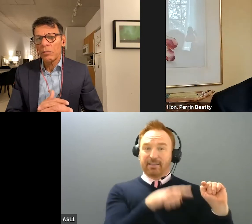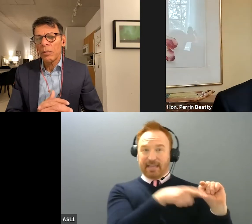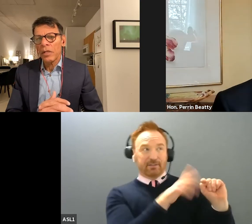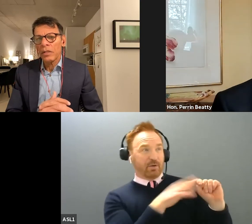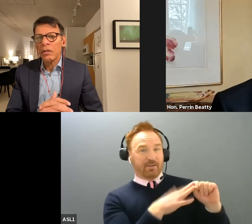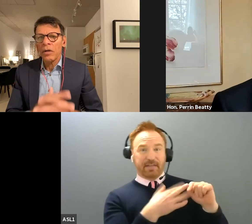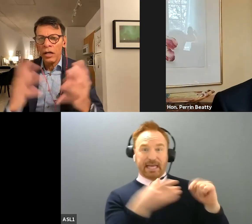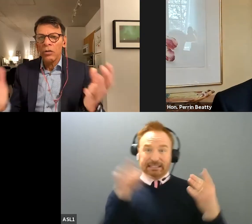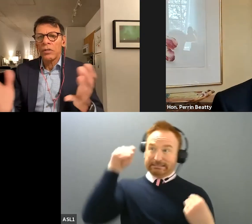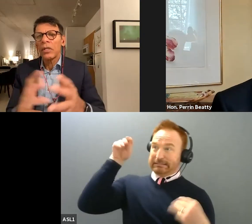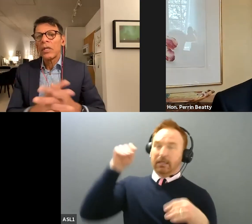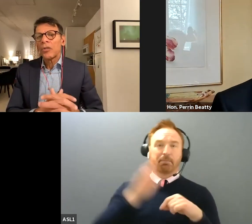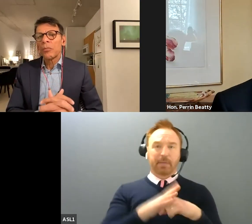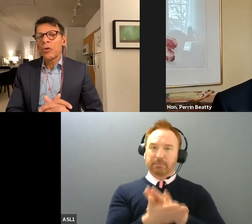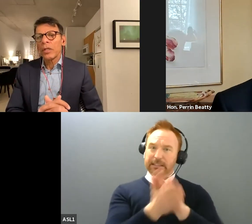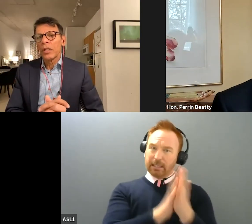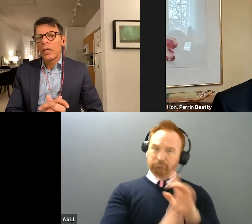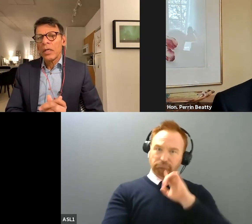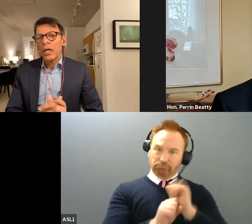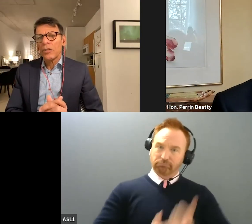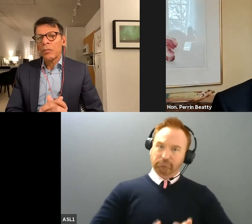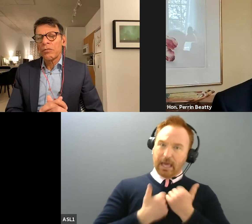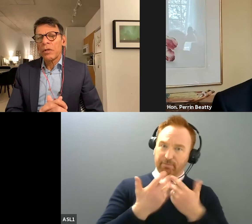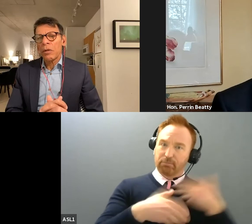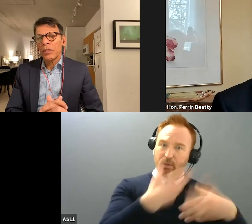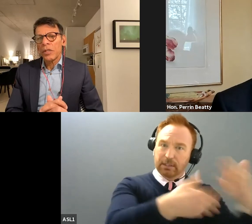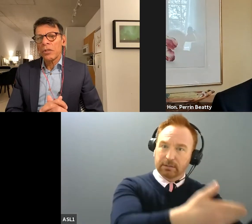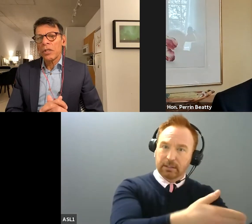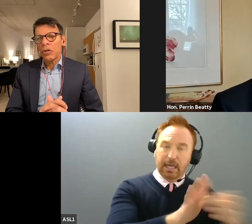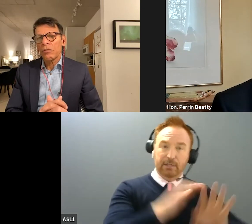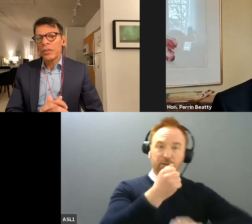people who are crying out for support to improve their representation in the workforce.